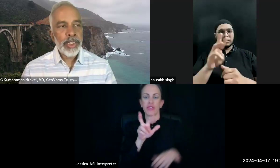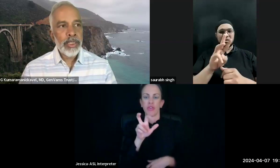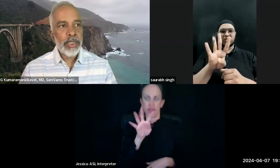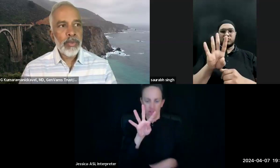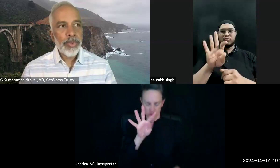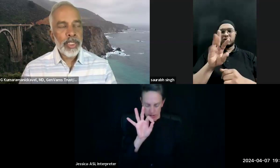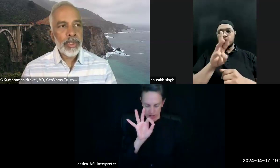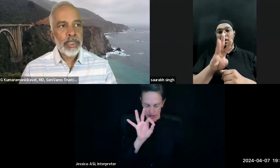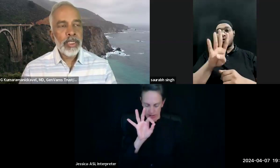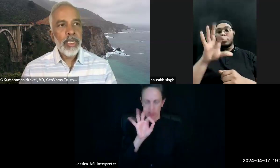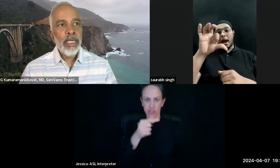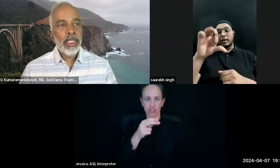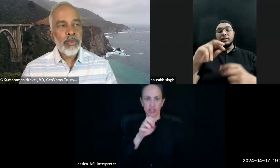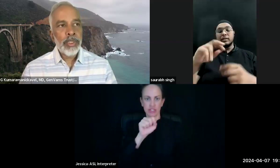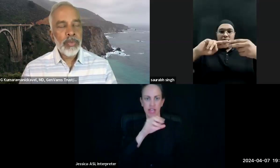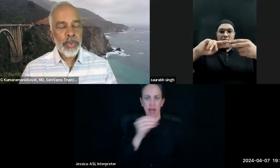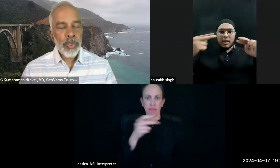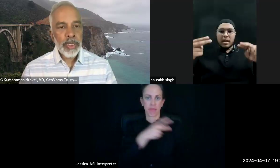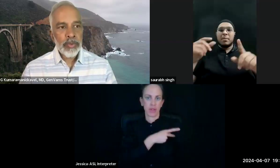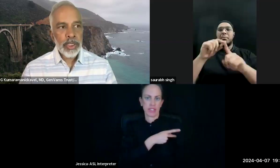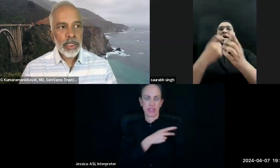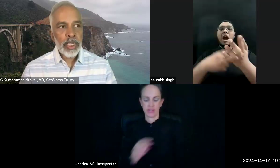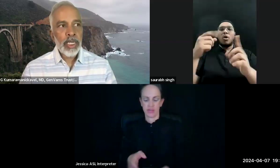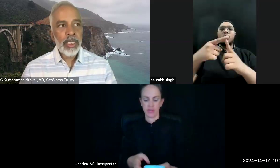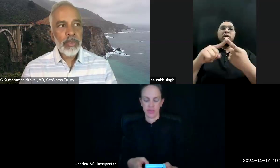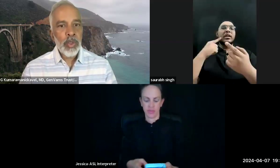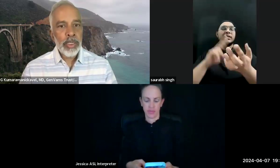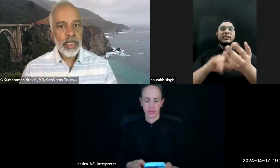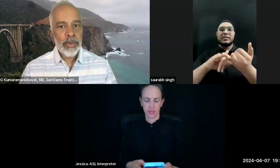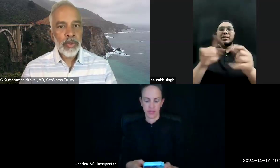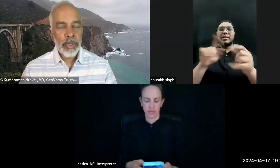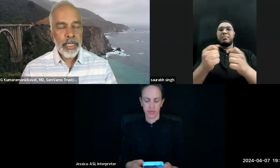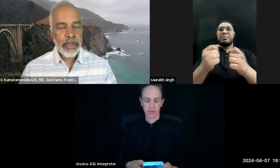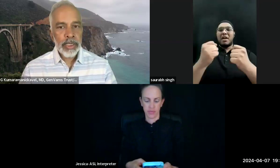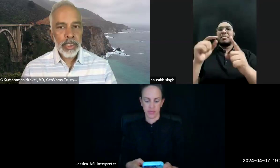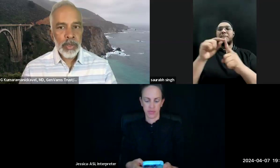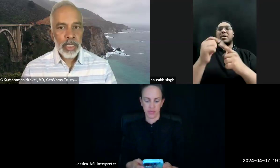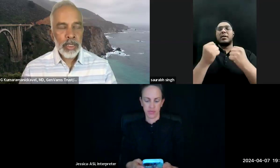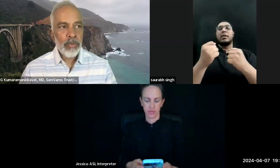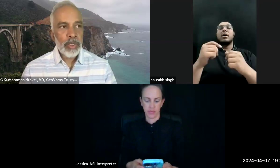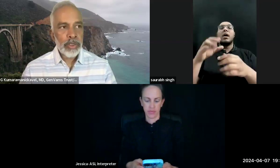genes and proteins responsible proteins which are involved in the photo transduction and visual